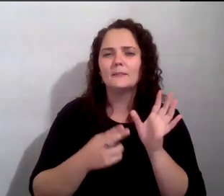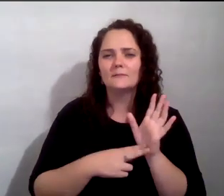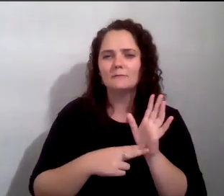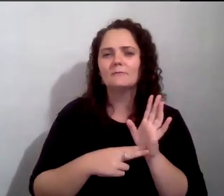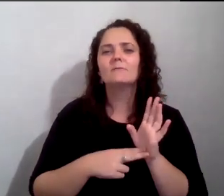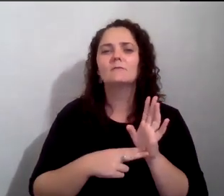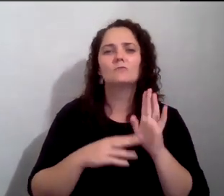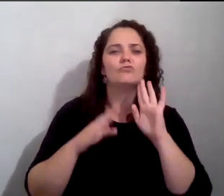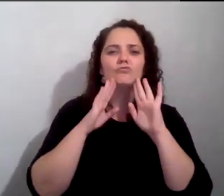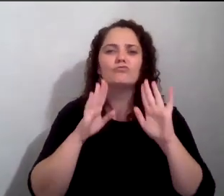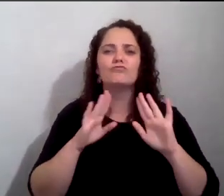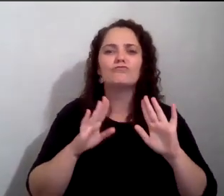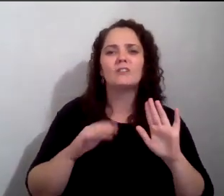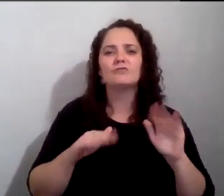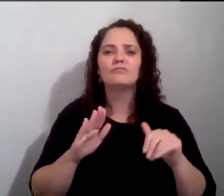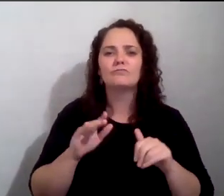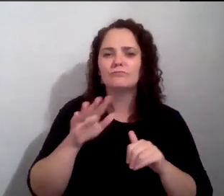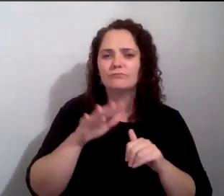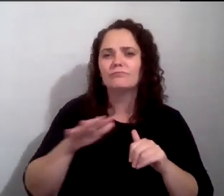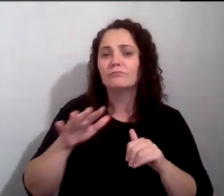here within this display Sydney is really the locus